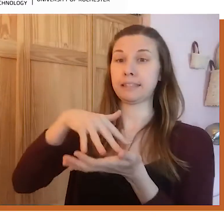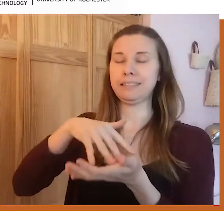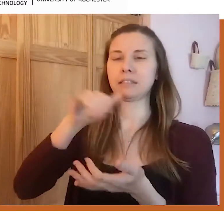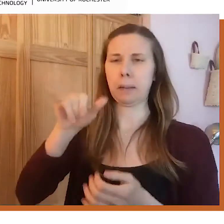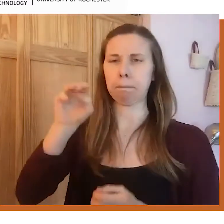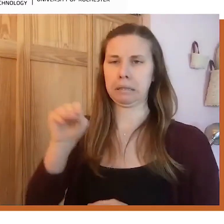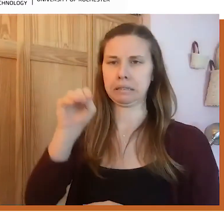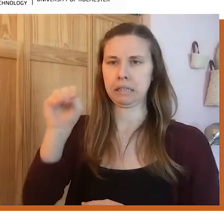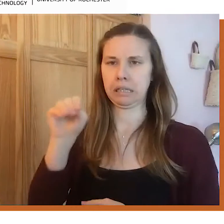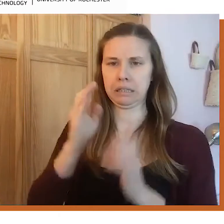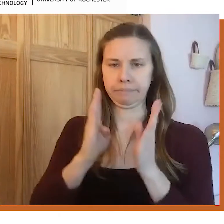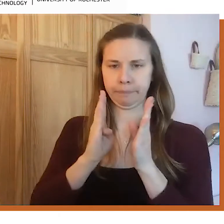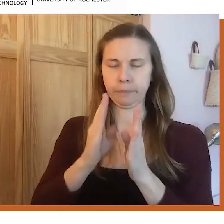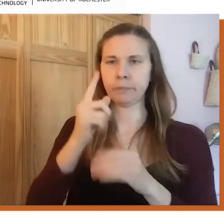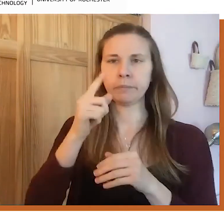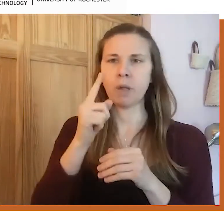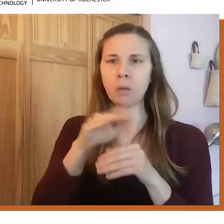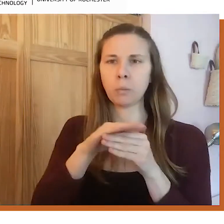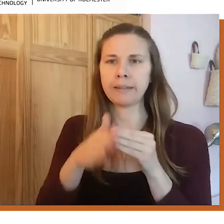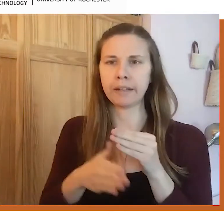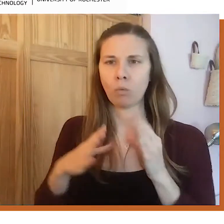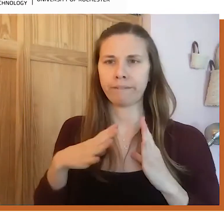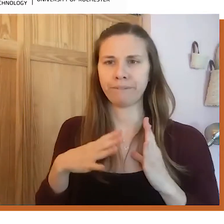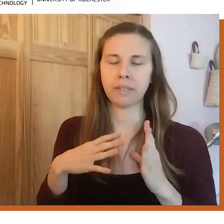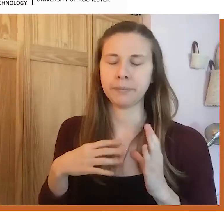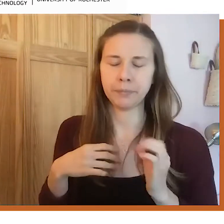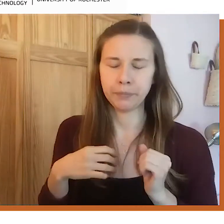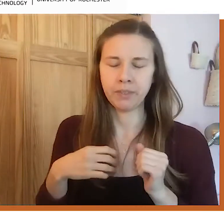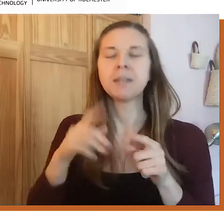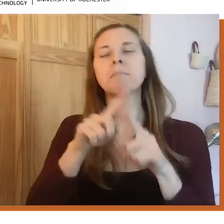that following Monday. I had the weekend off, and that was basically it.